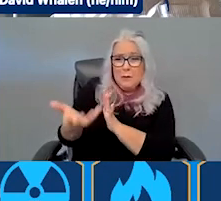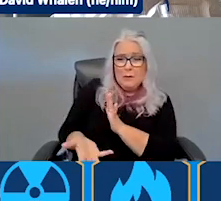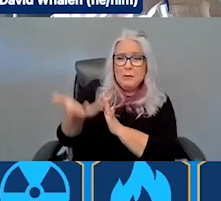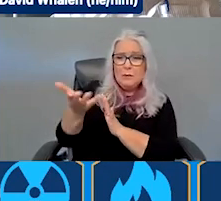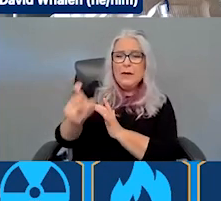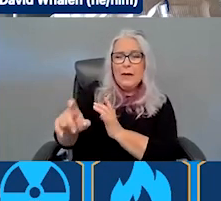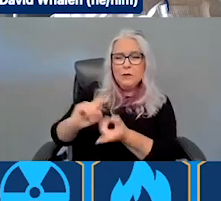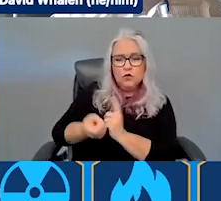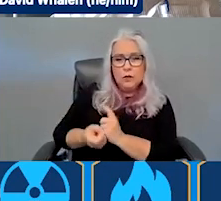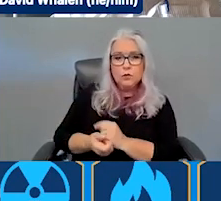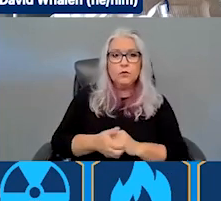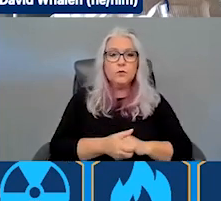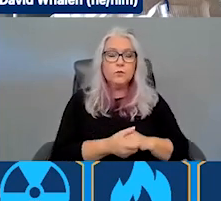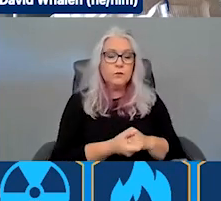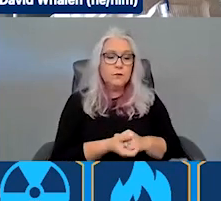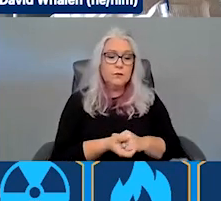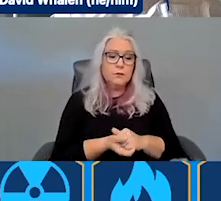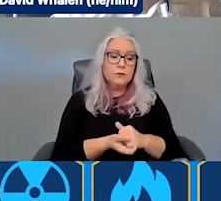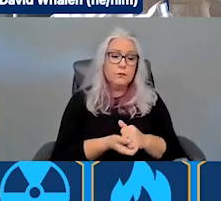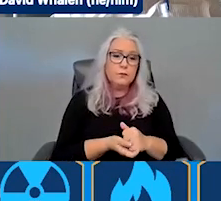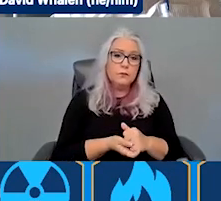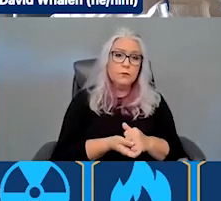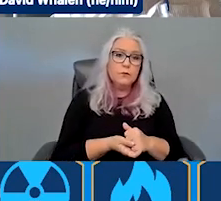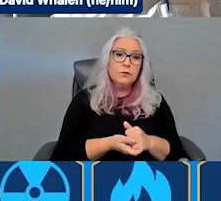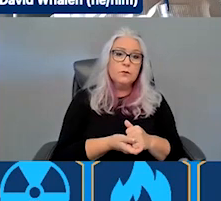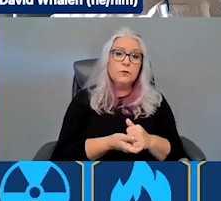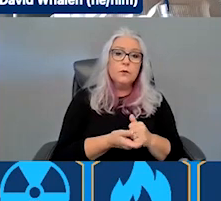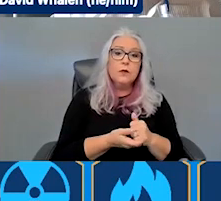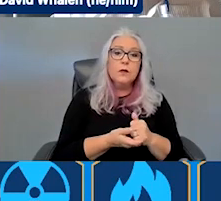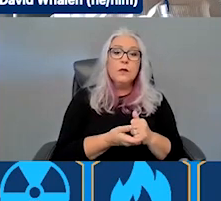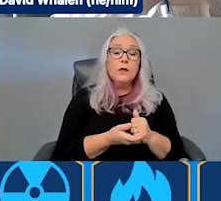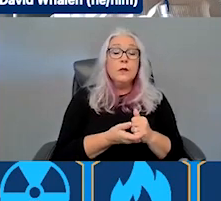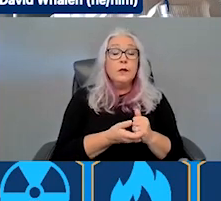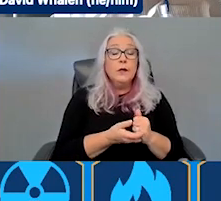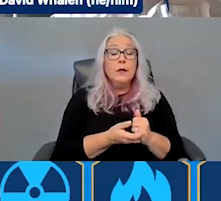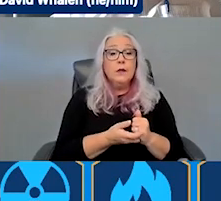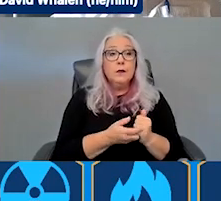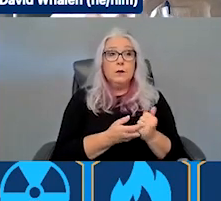included that personal ventilator reallocation could